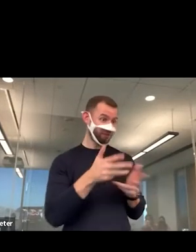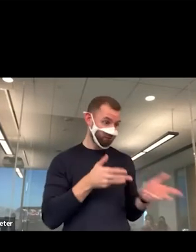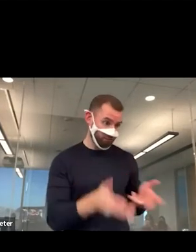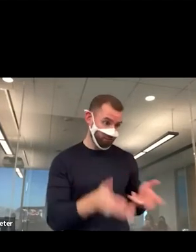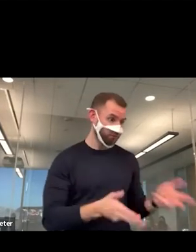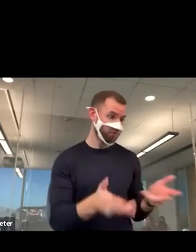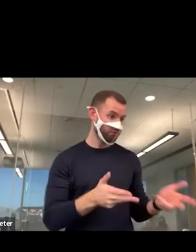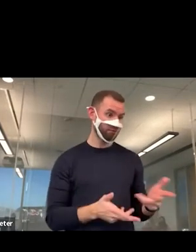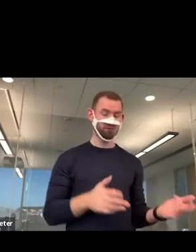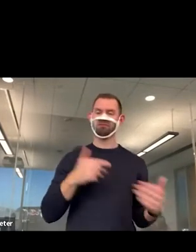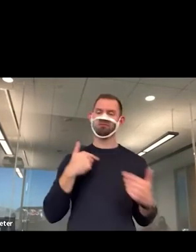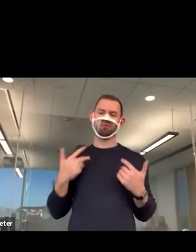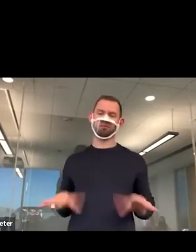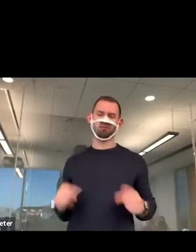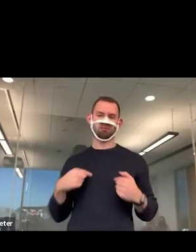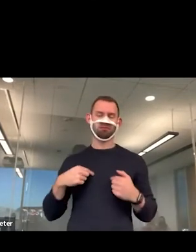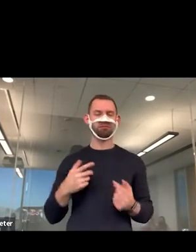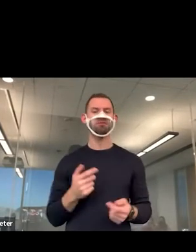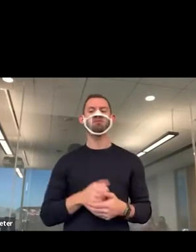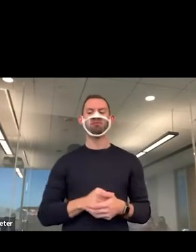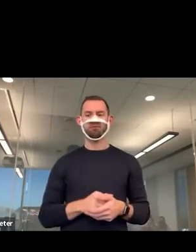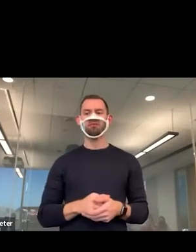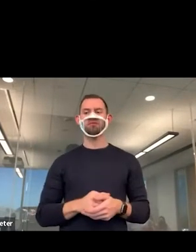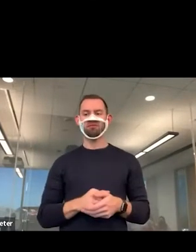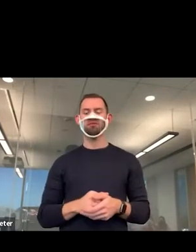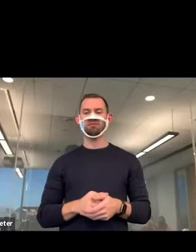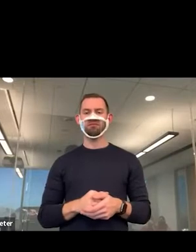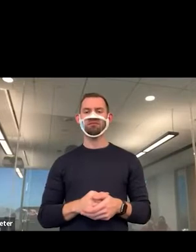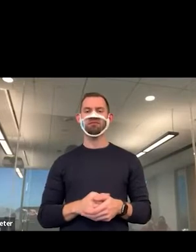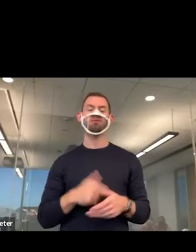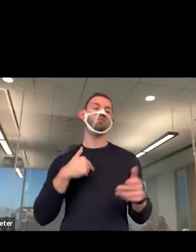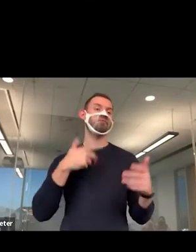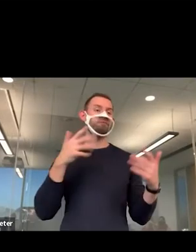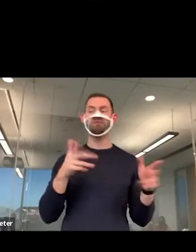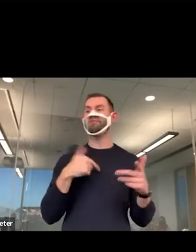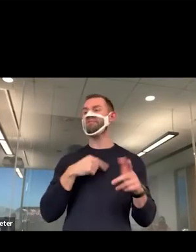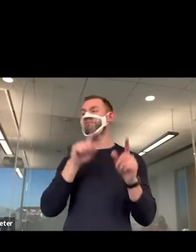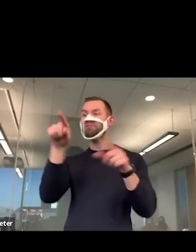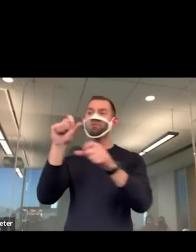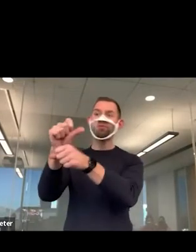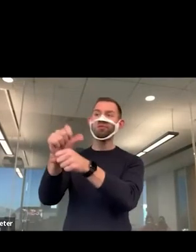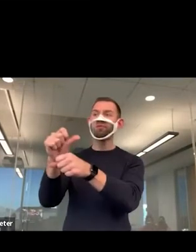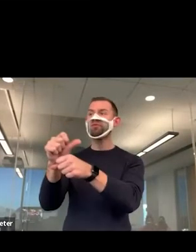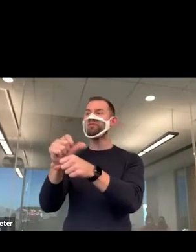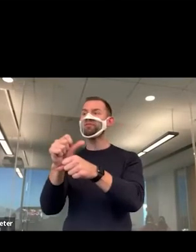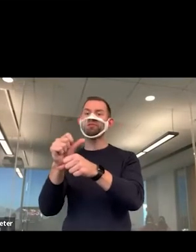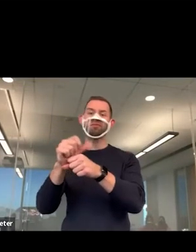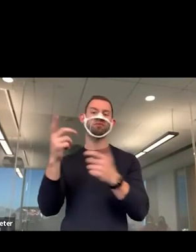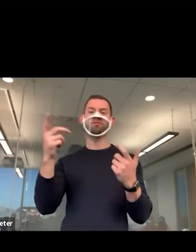with little kids so um i went to work got a job and tried to figure out what i wanted to do and